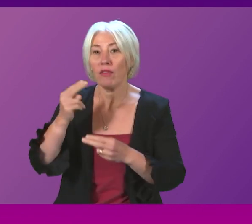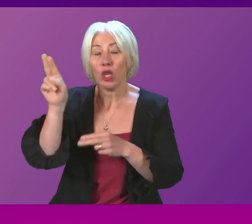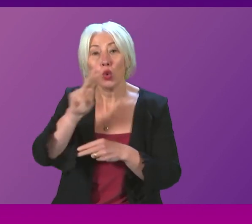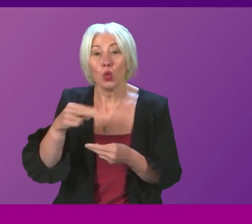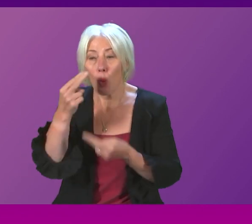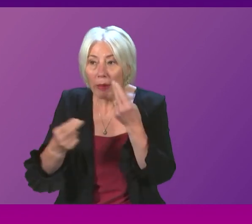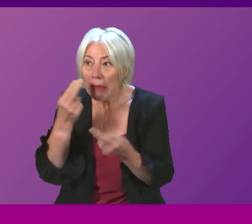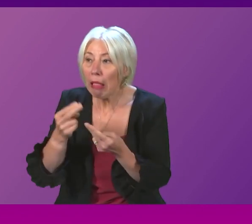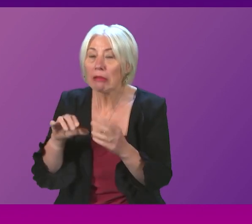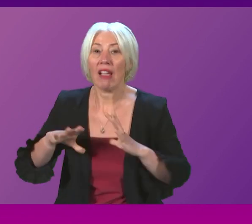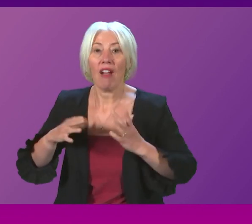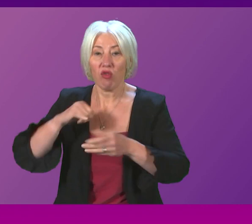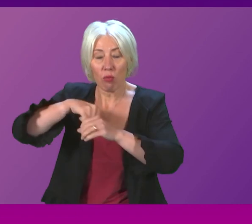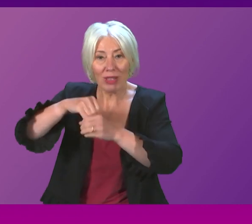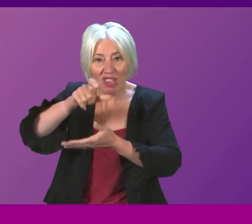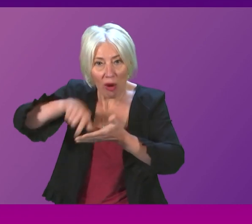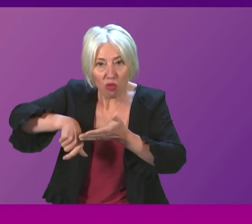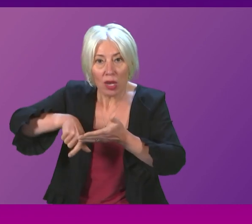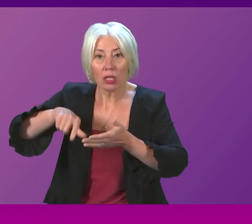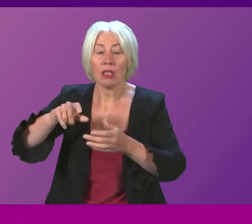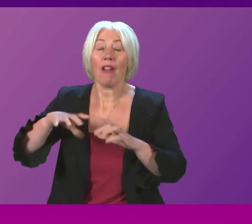free prescriptions; and investment in affordable housing.